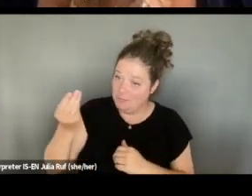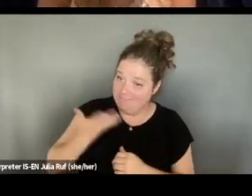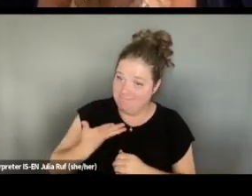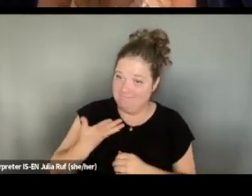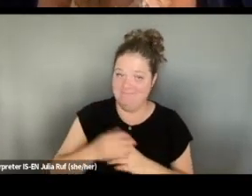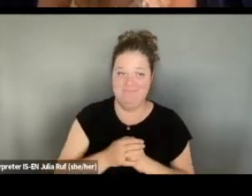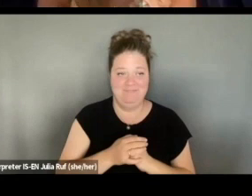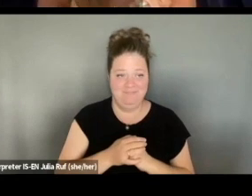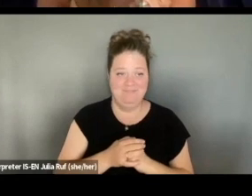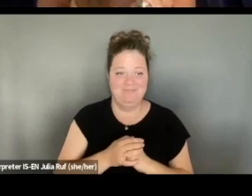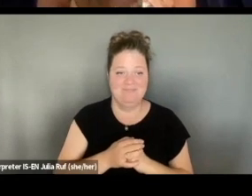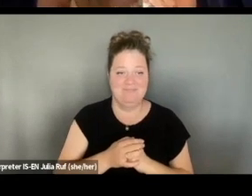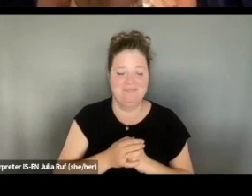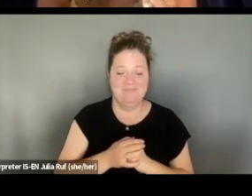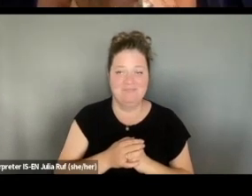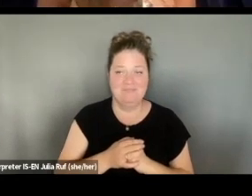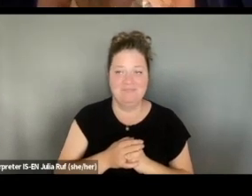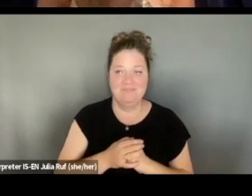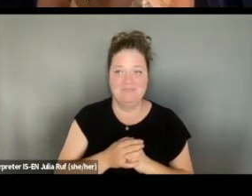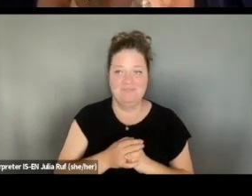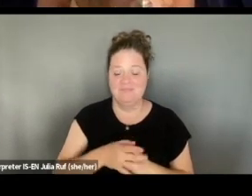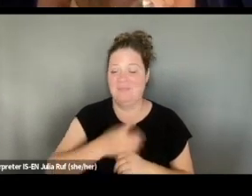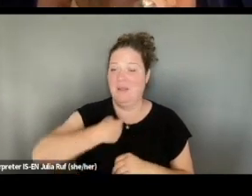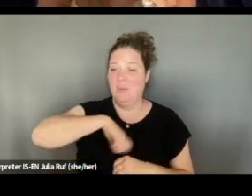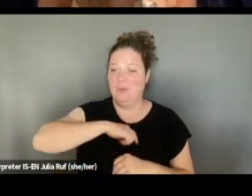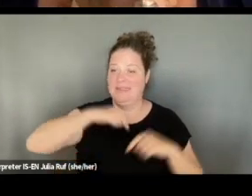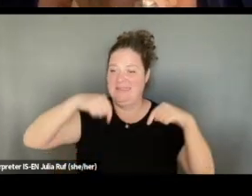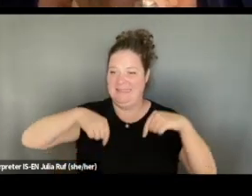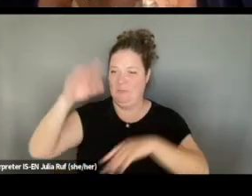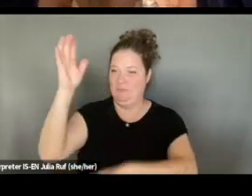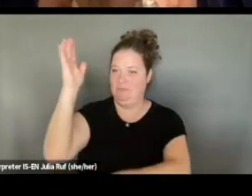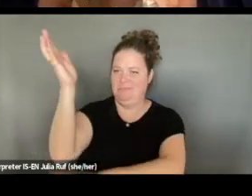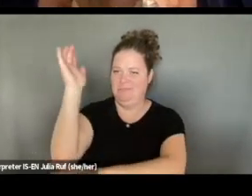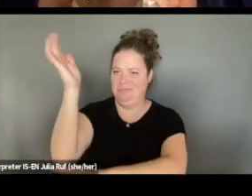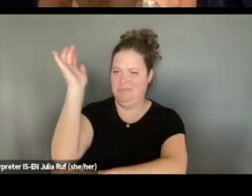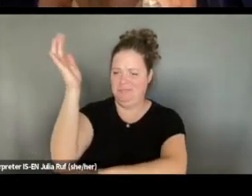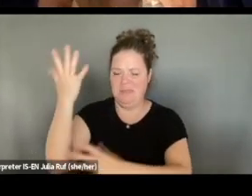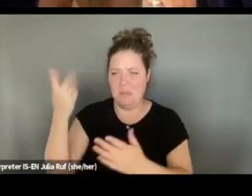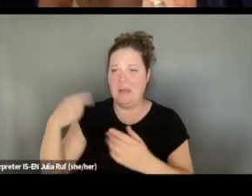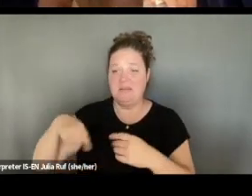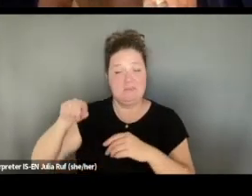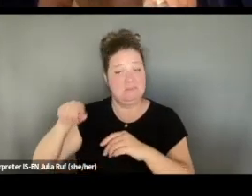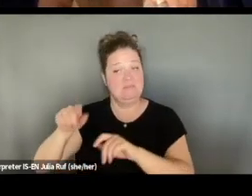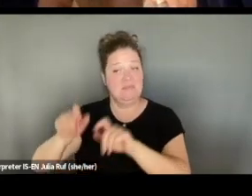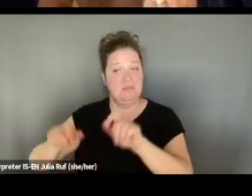that even though we are just presenting really the high-level things here, we still got a positive feedback from the audience. So, thanks